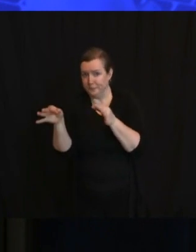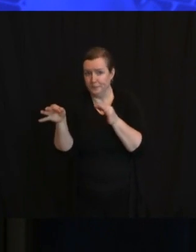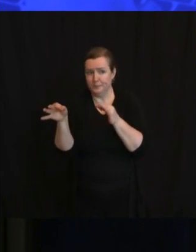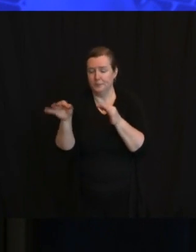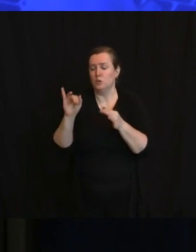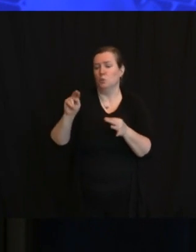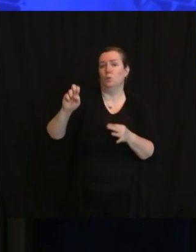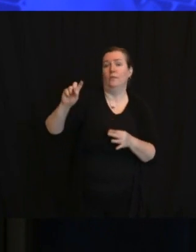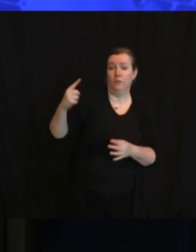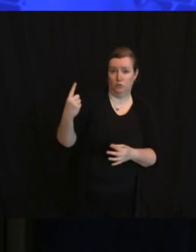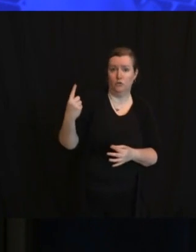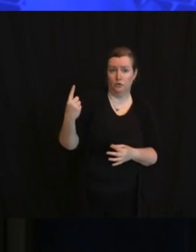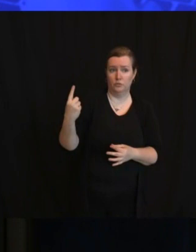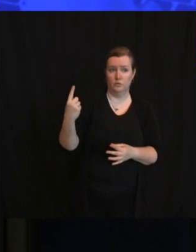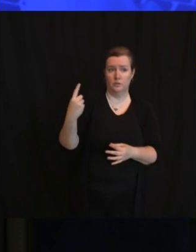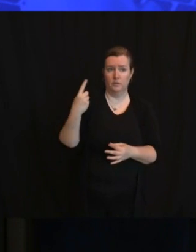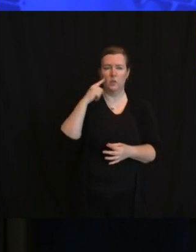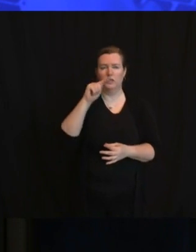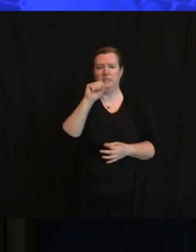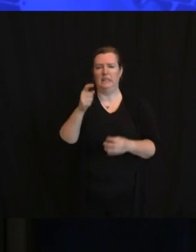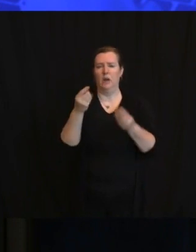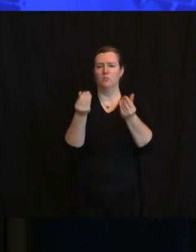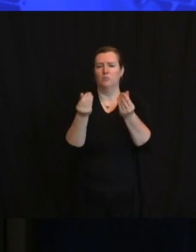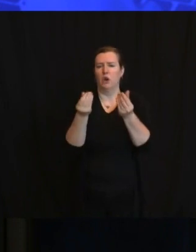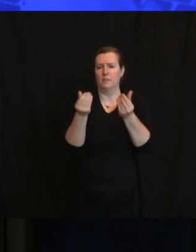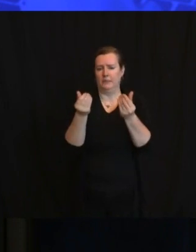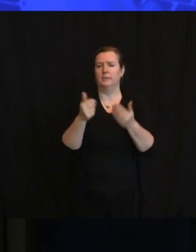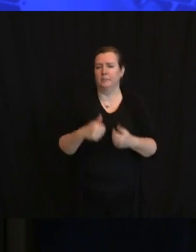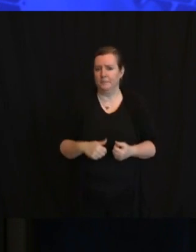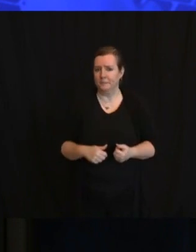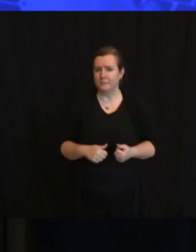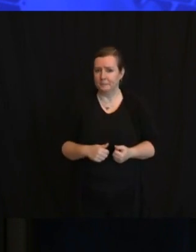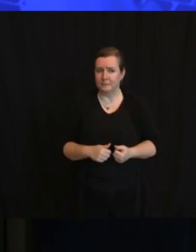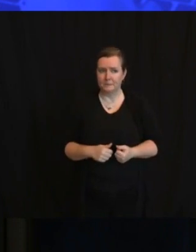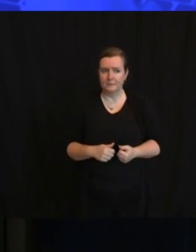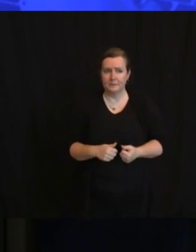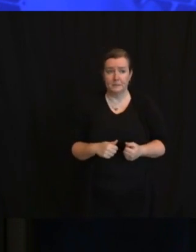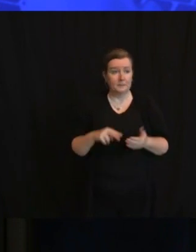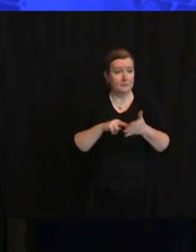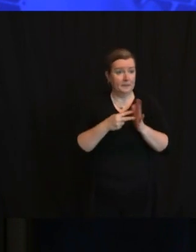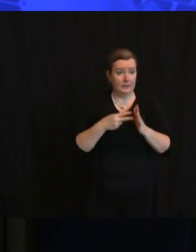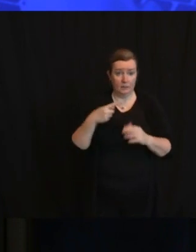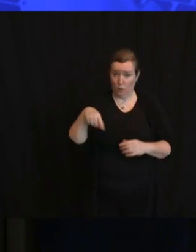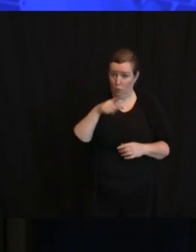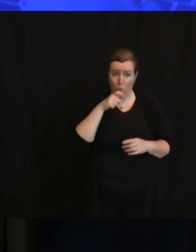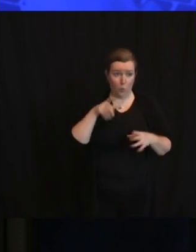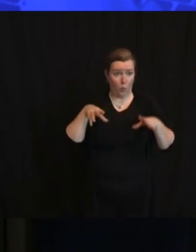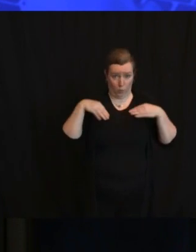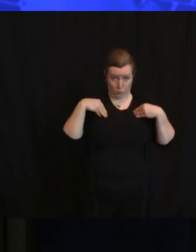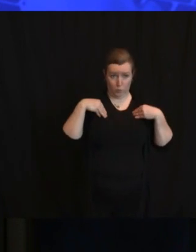ALLOWING MUNICIPALITIES TO INSTITUTE THIS GRACE PERIOD THAT THE GOVERNOR HAS